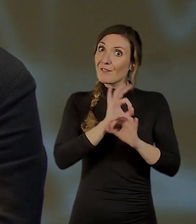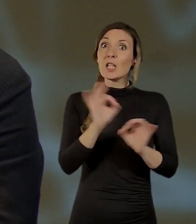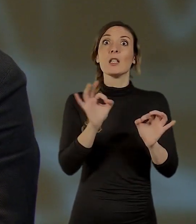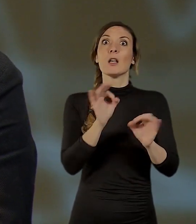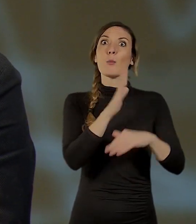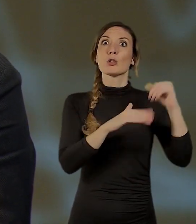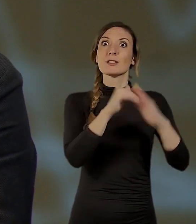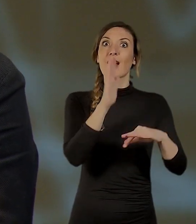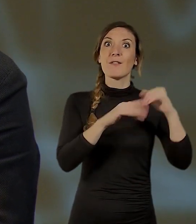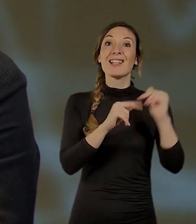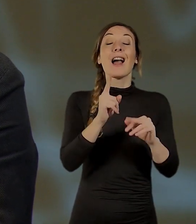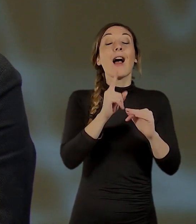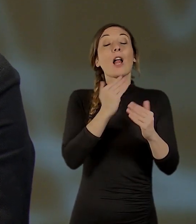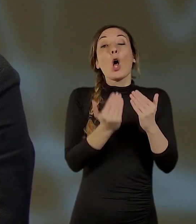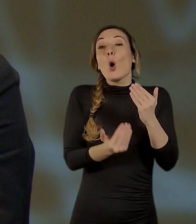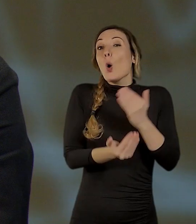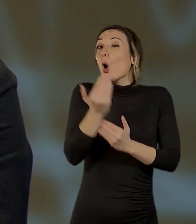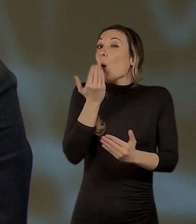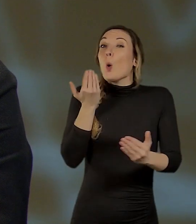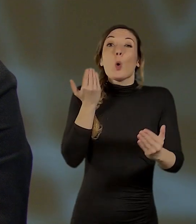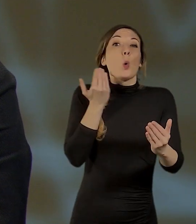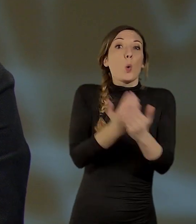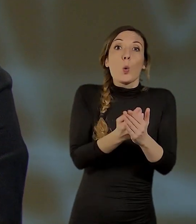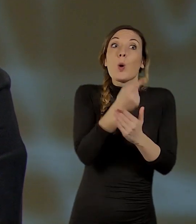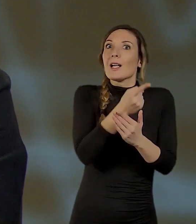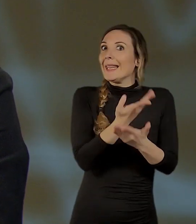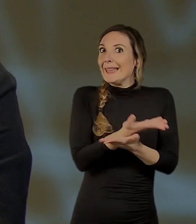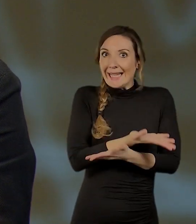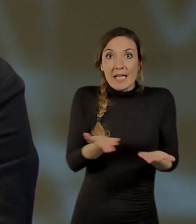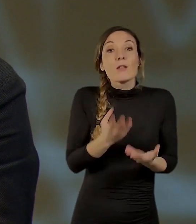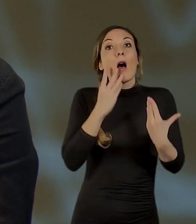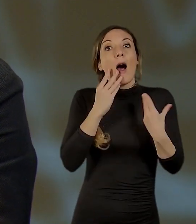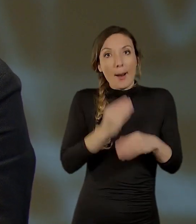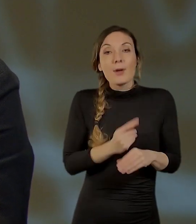The citizens themselves said they didn't want it. Because of course it would bring traffic. They wanted a local center there, for the people